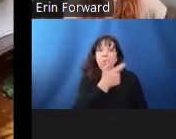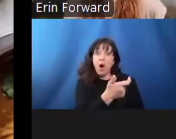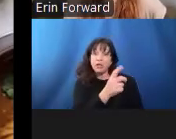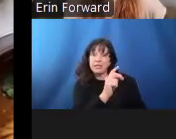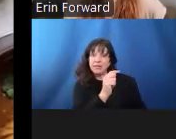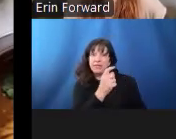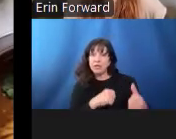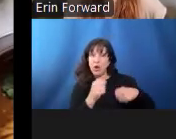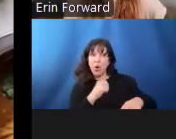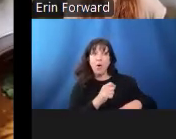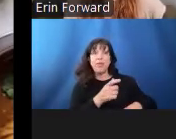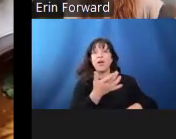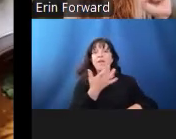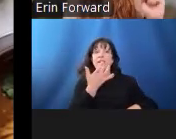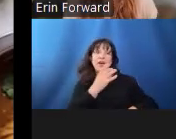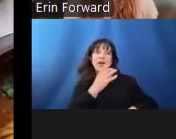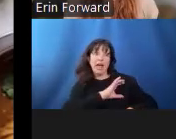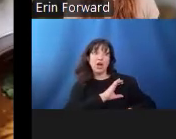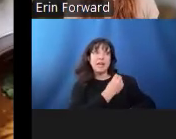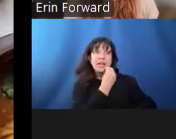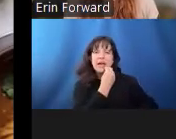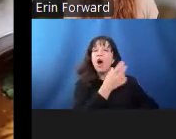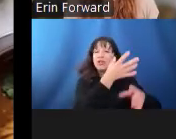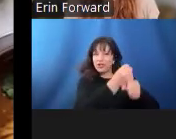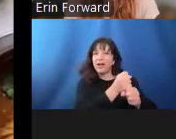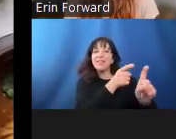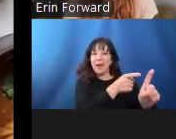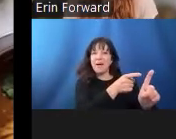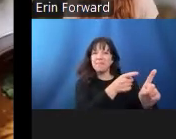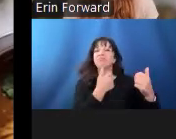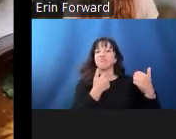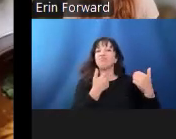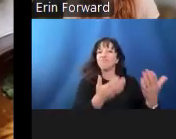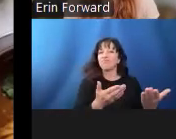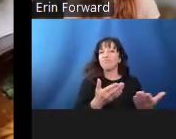favorite character will eat a food, and they trust that character enough that that's enough for them to try the food.